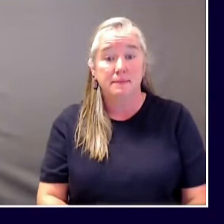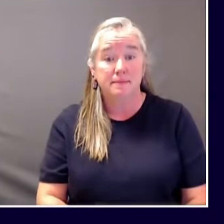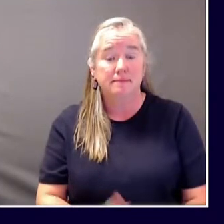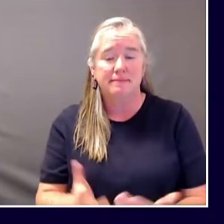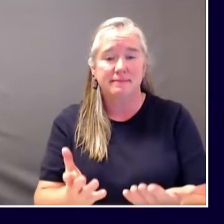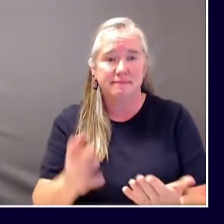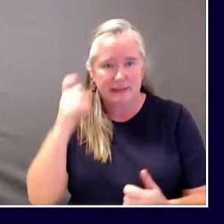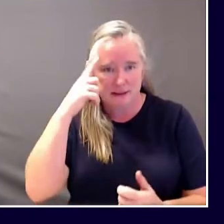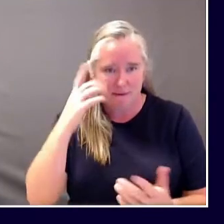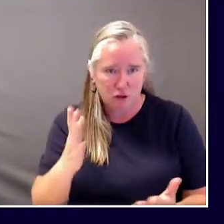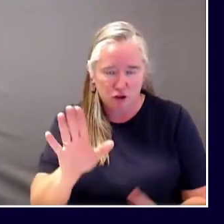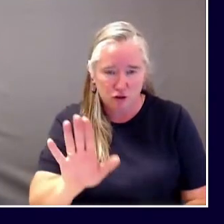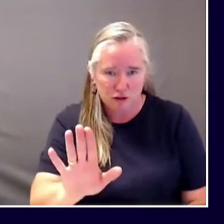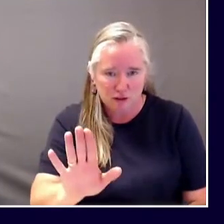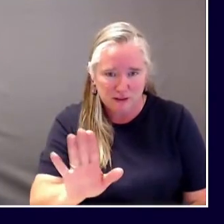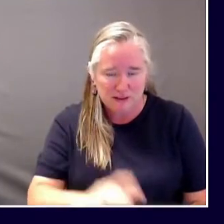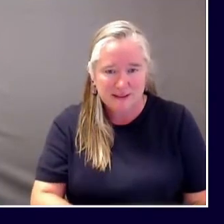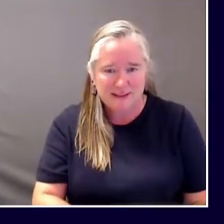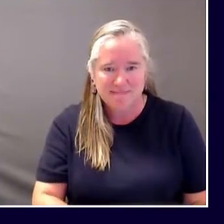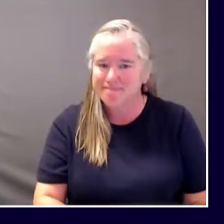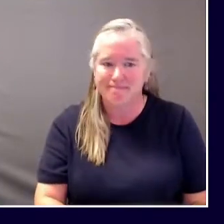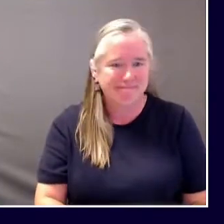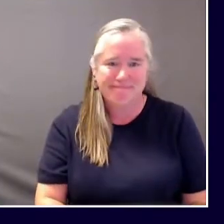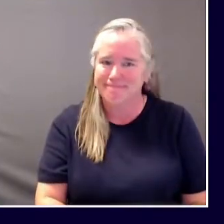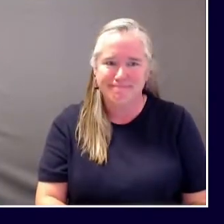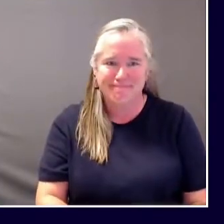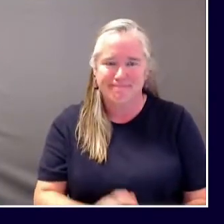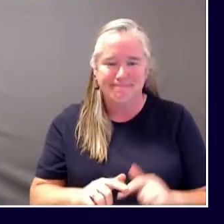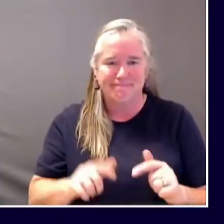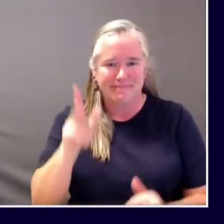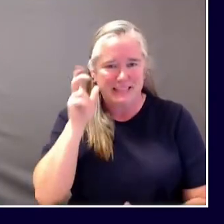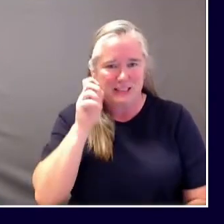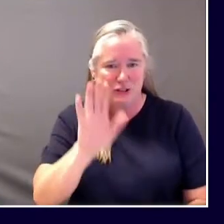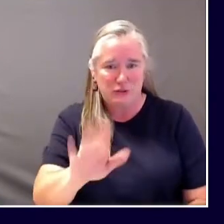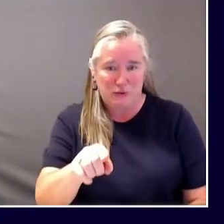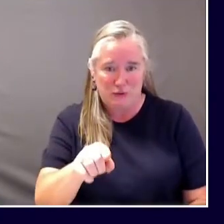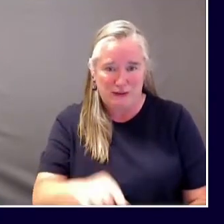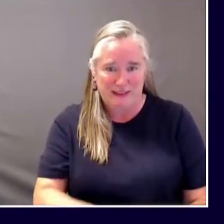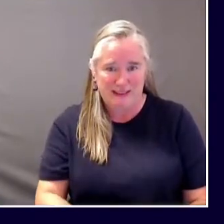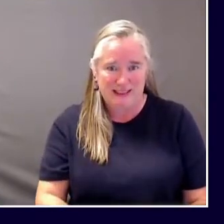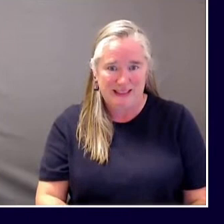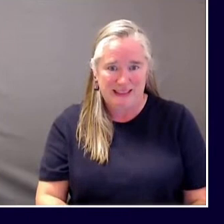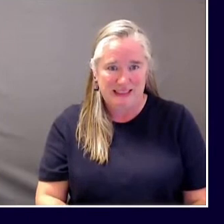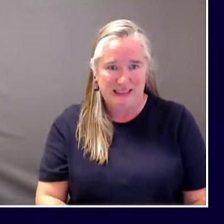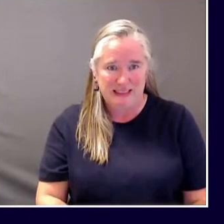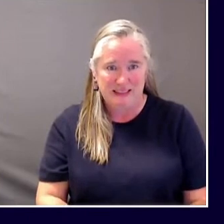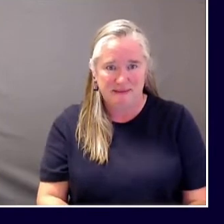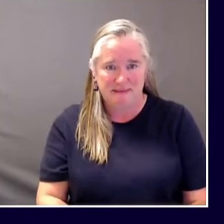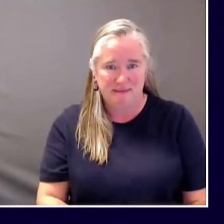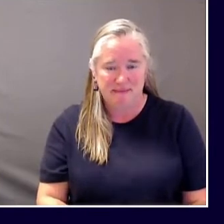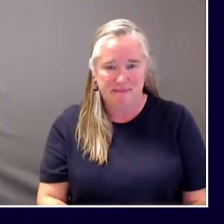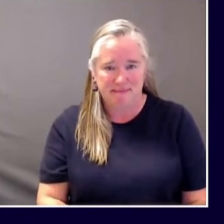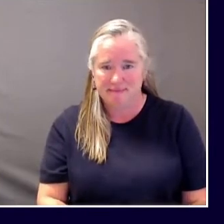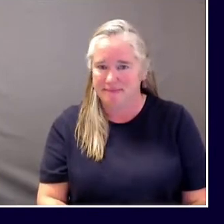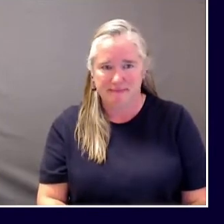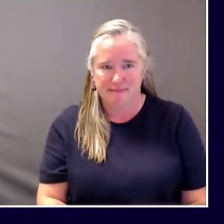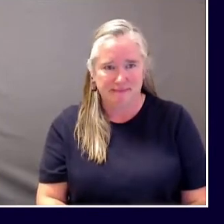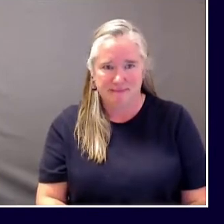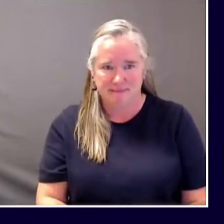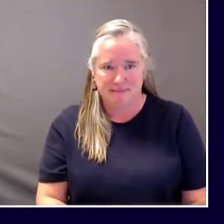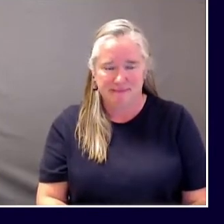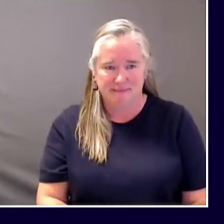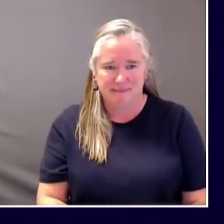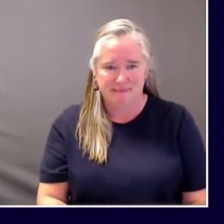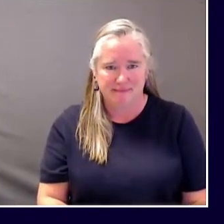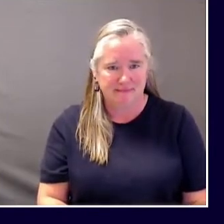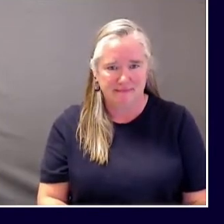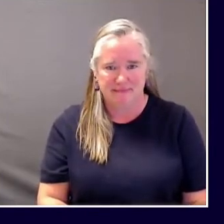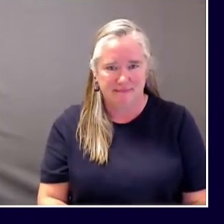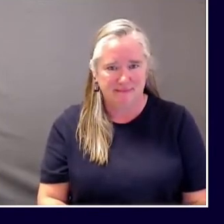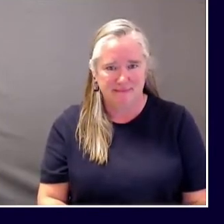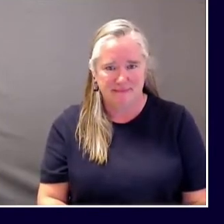governor